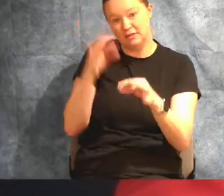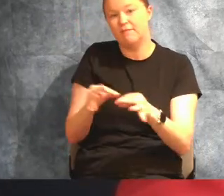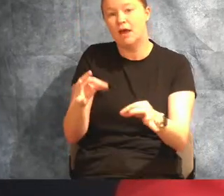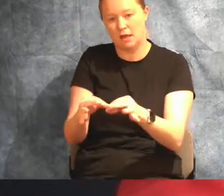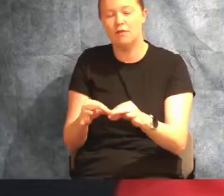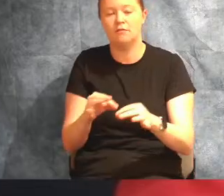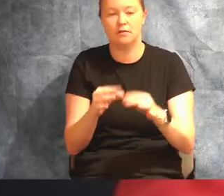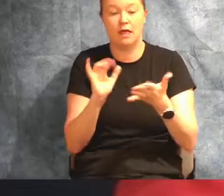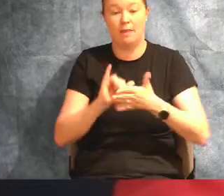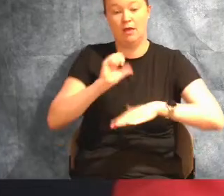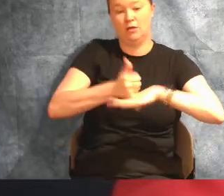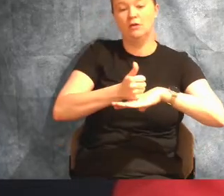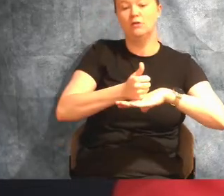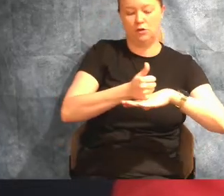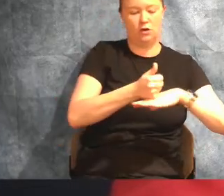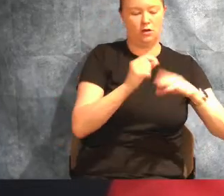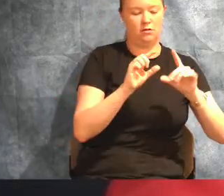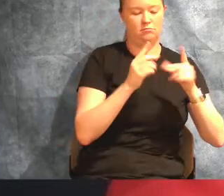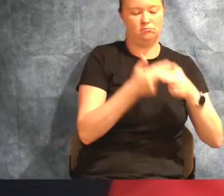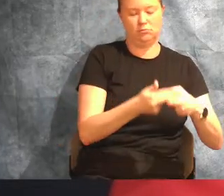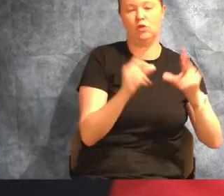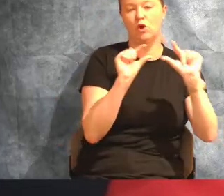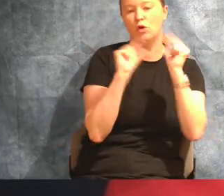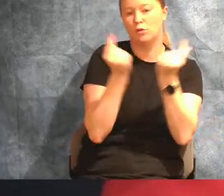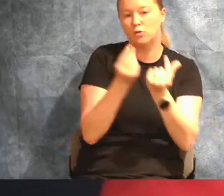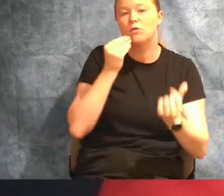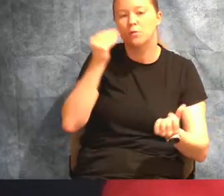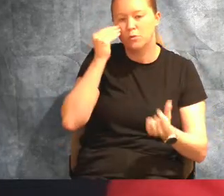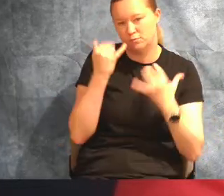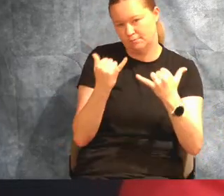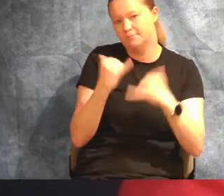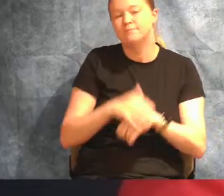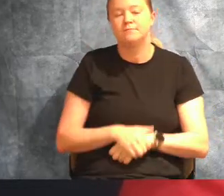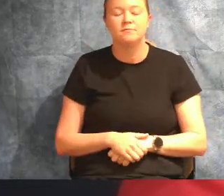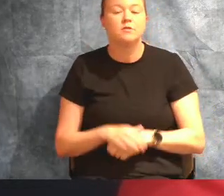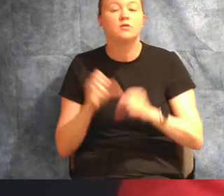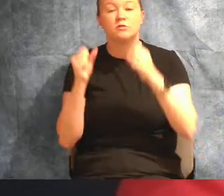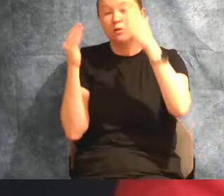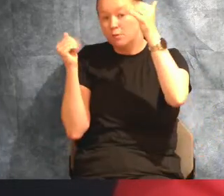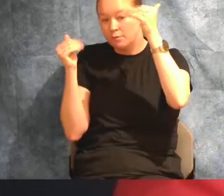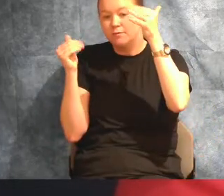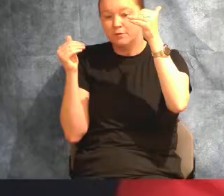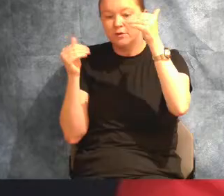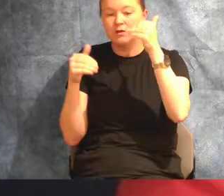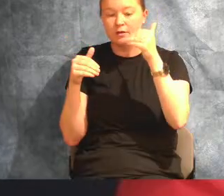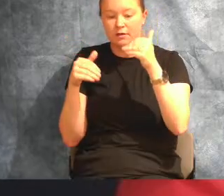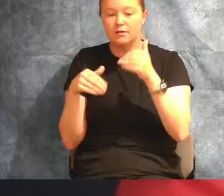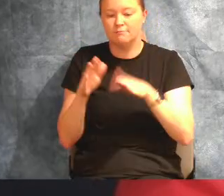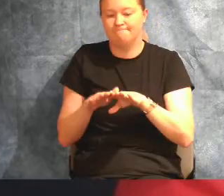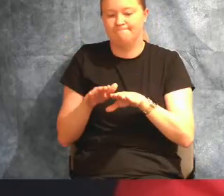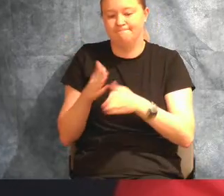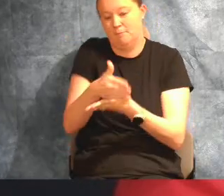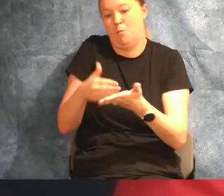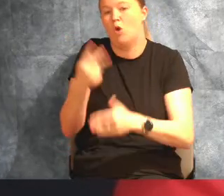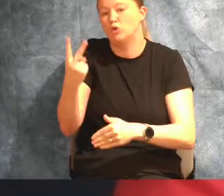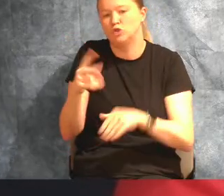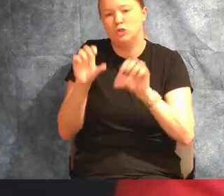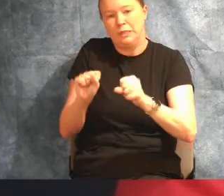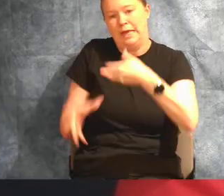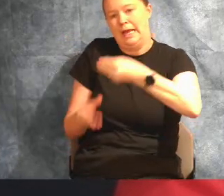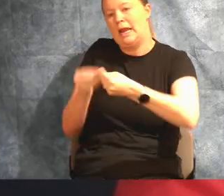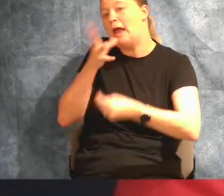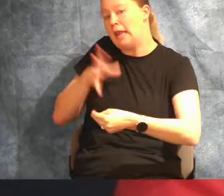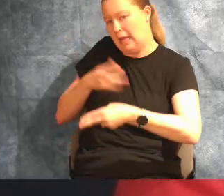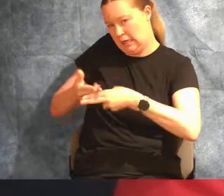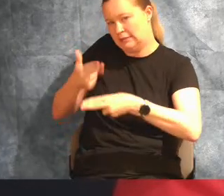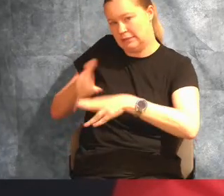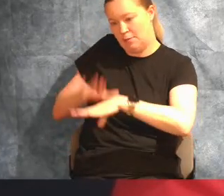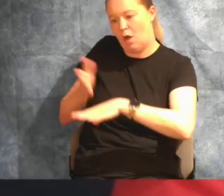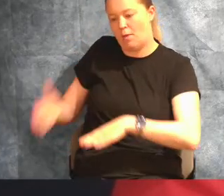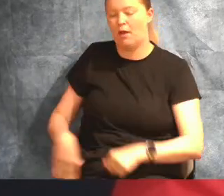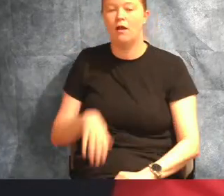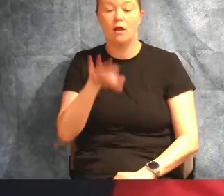we now know as group homes. So hopefully phase two they can add the lady's names. 513 day was